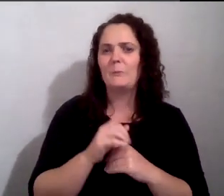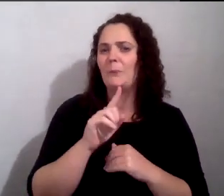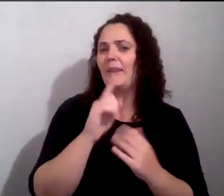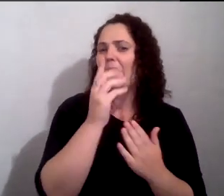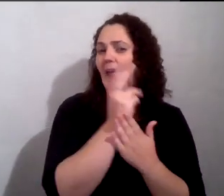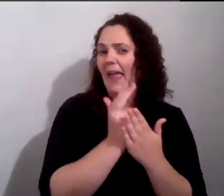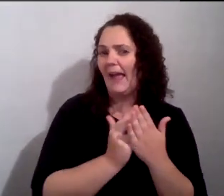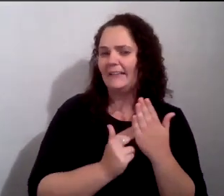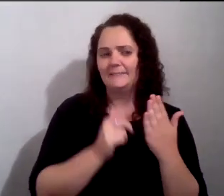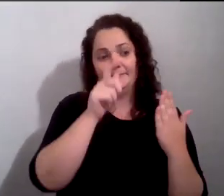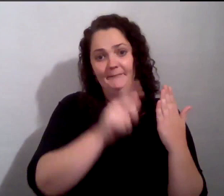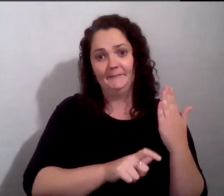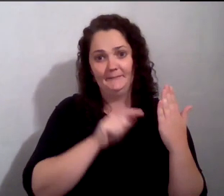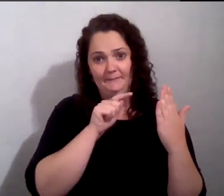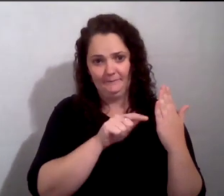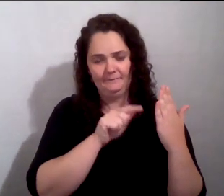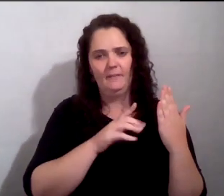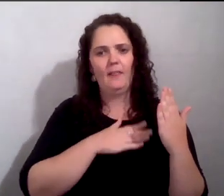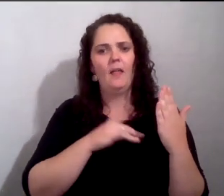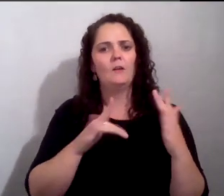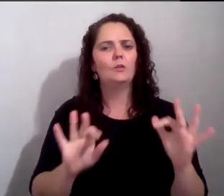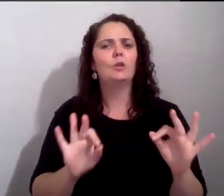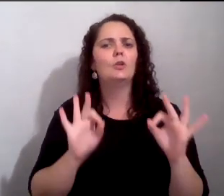good drawing and the approved level of